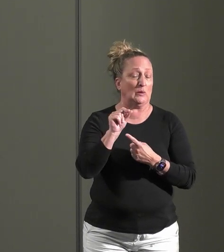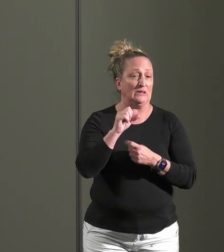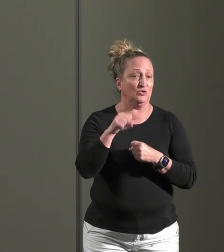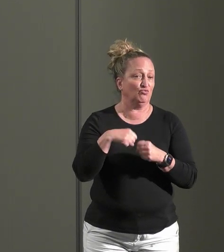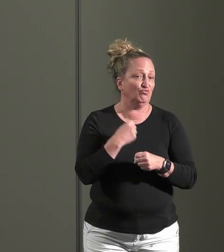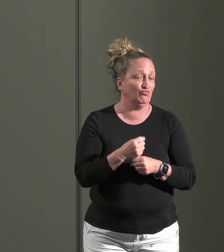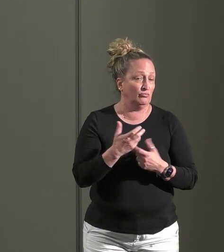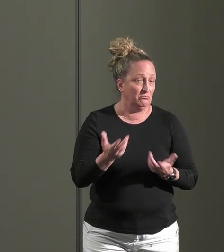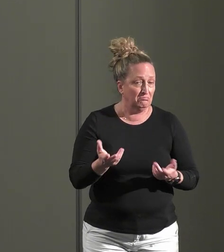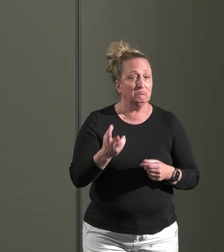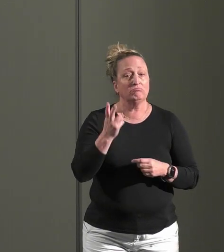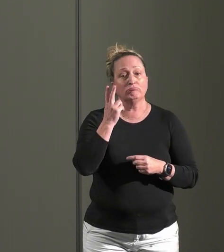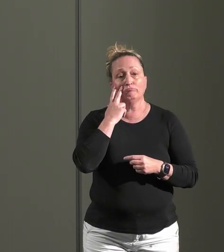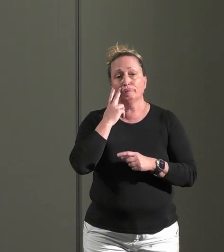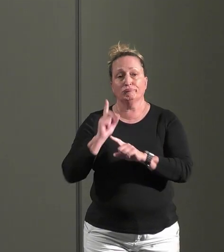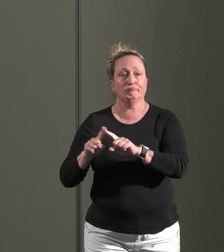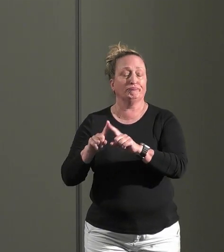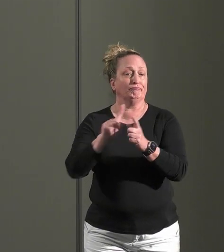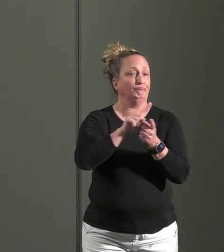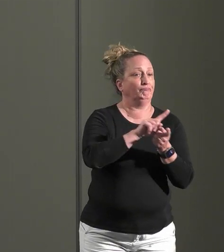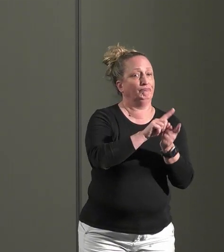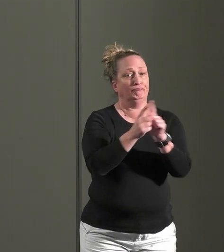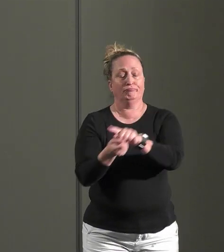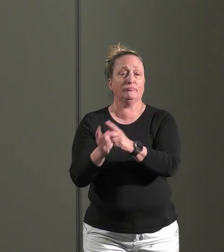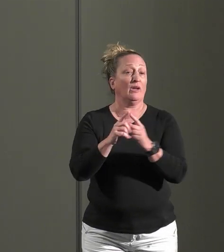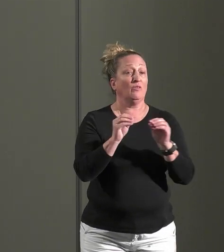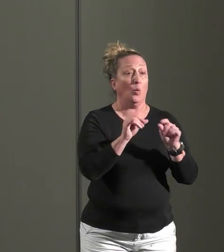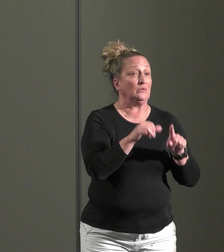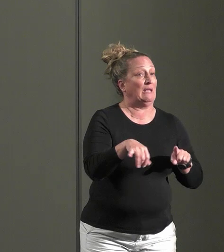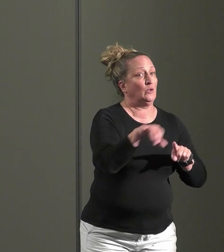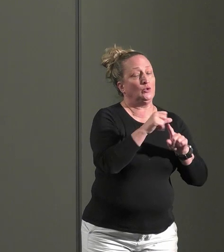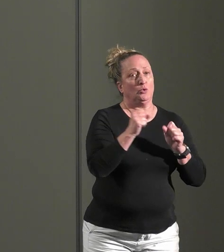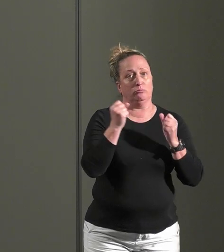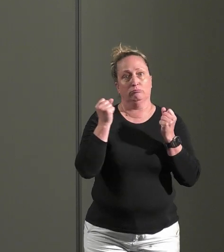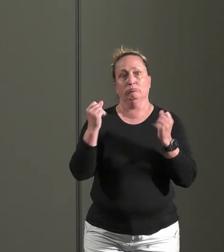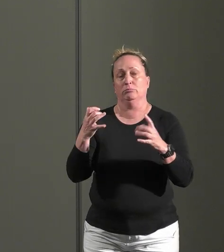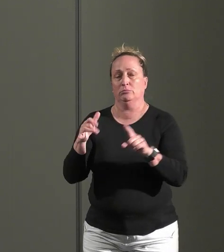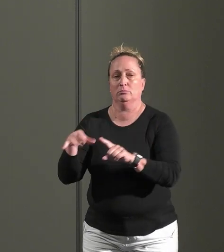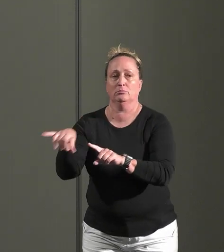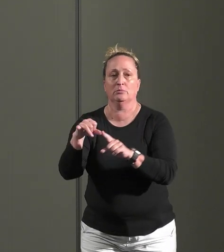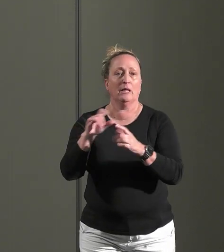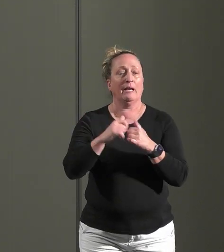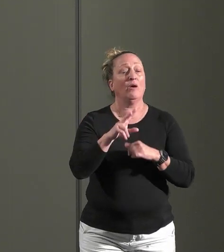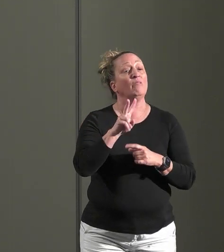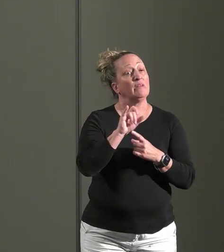something. I've seen the evolution of standards to lots of standards and how Vispero been involved.